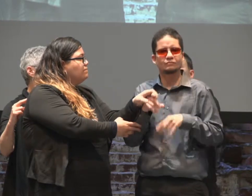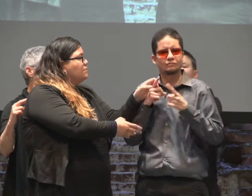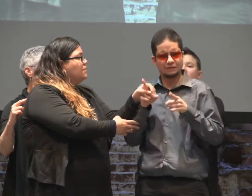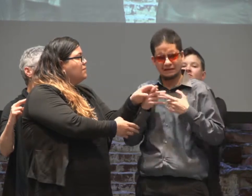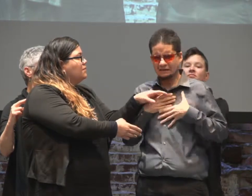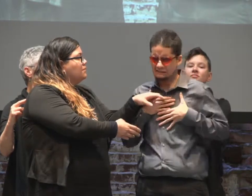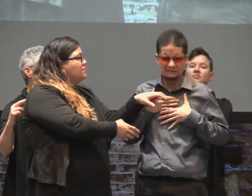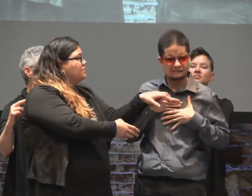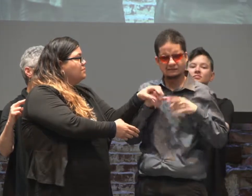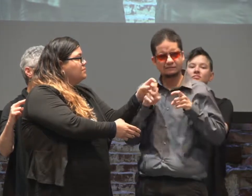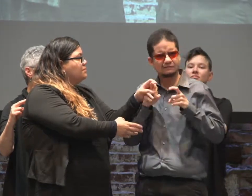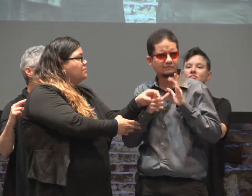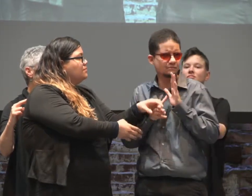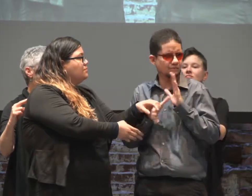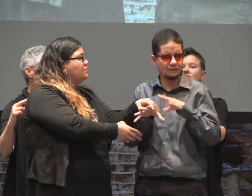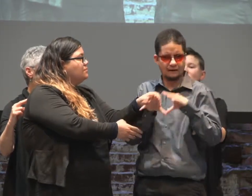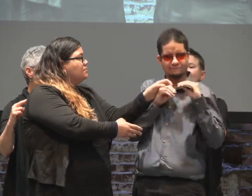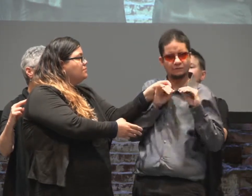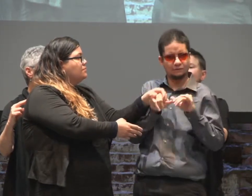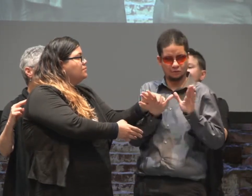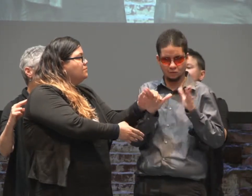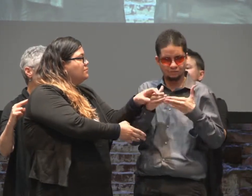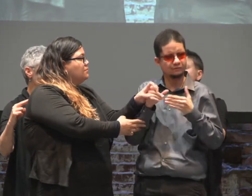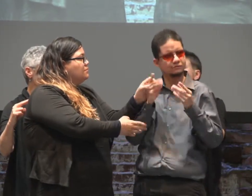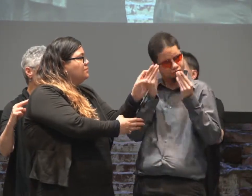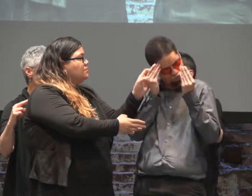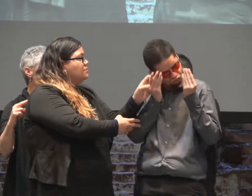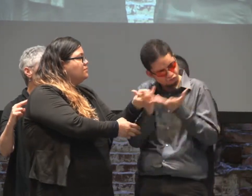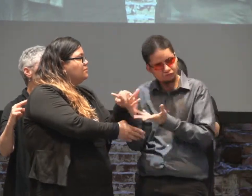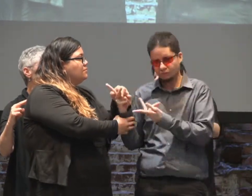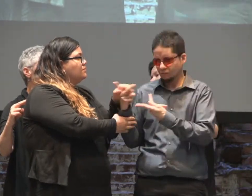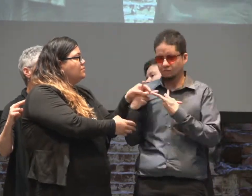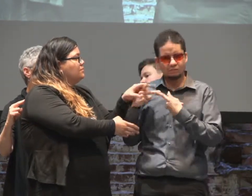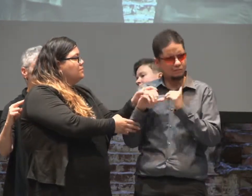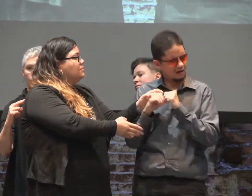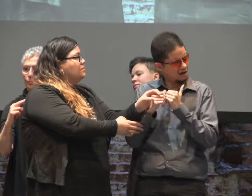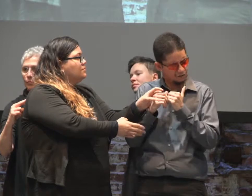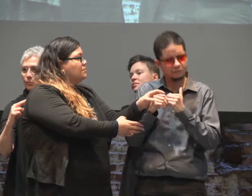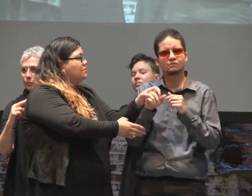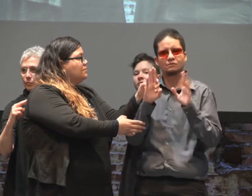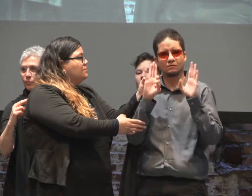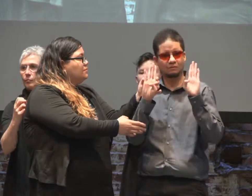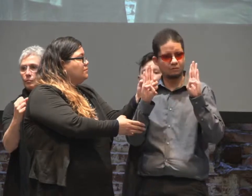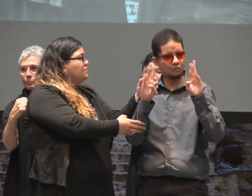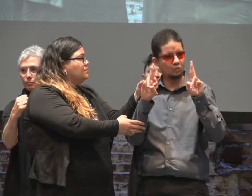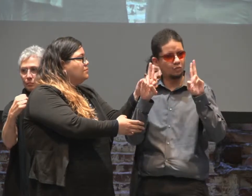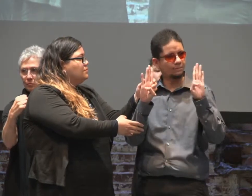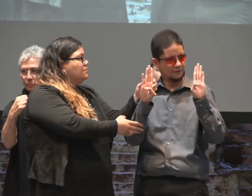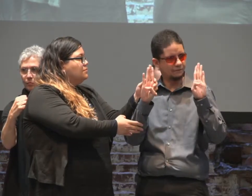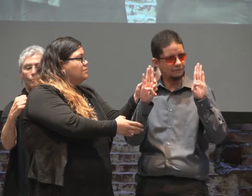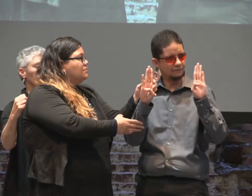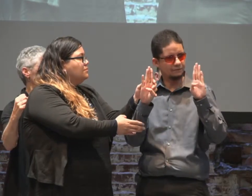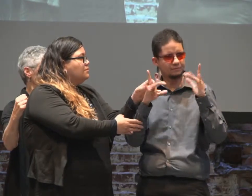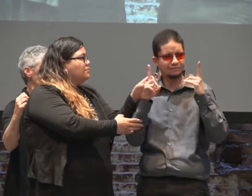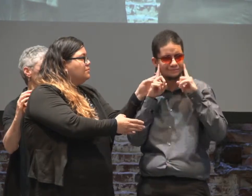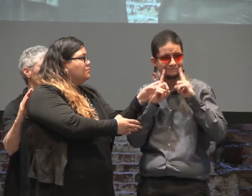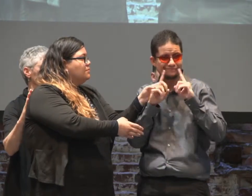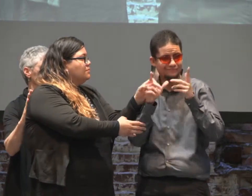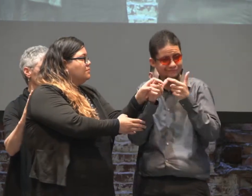is if we're in conversation in a group, and you're needing to leave the group, please, make everyone aware.